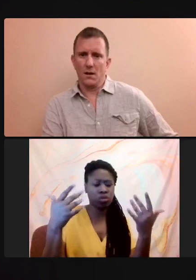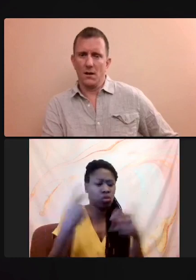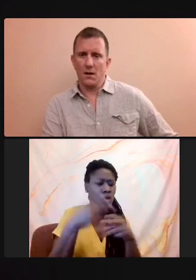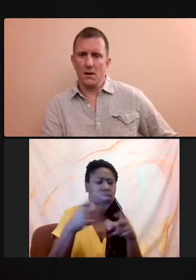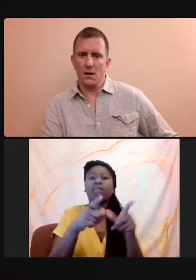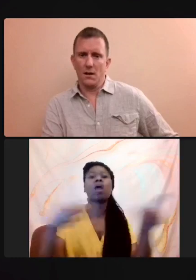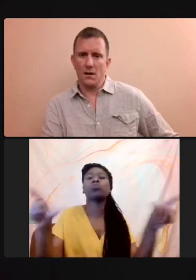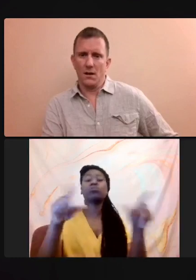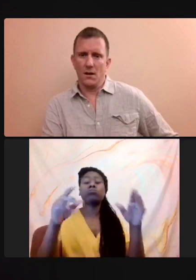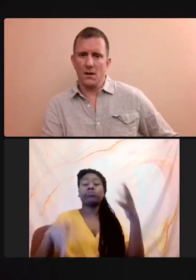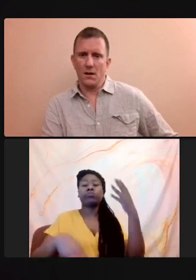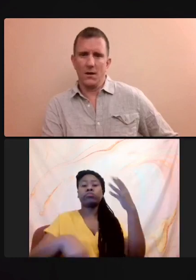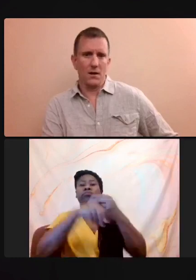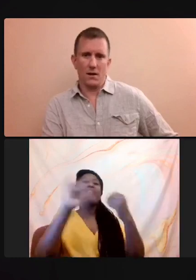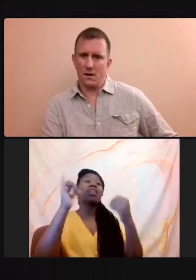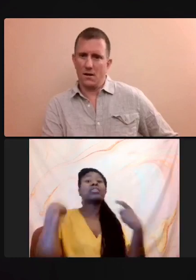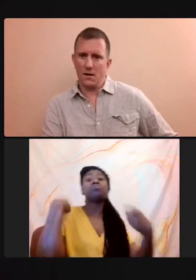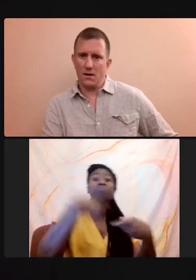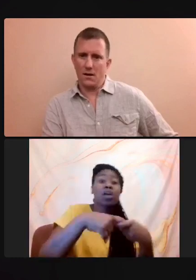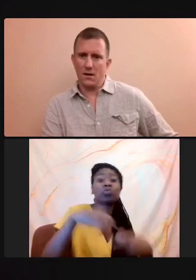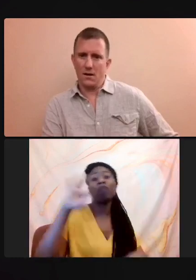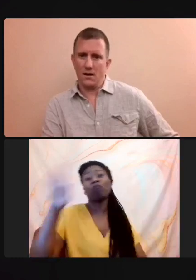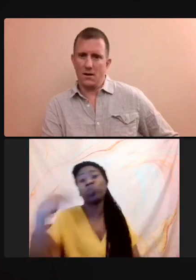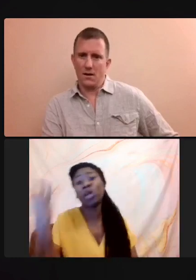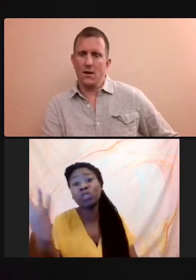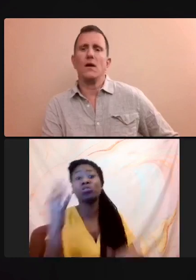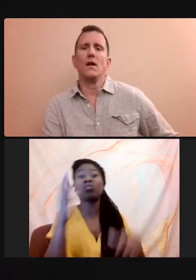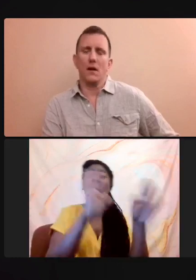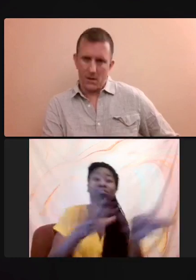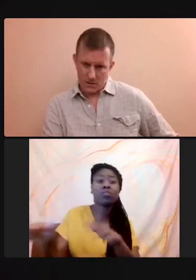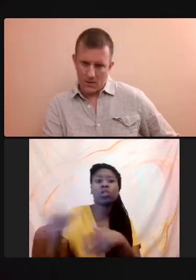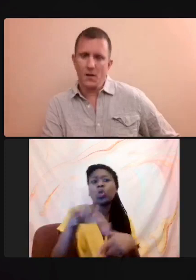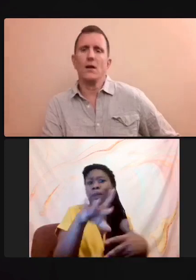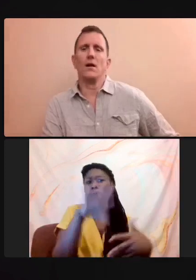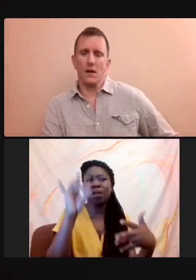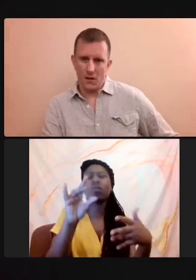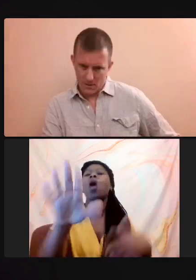Or should they wait until? They start taking it courses to add a mentor.